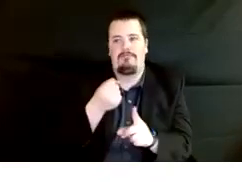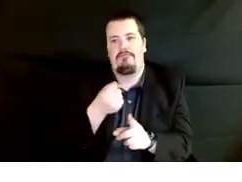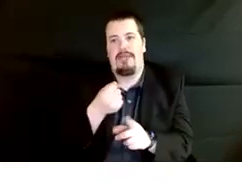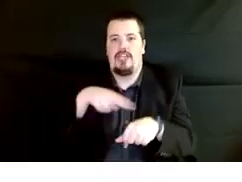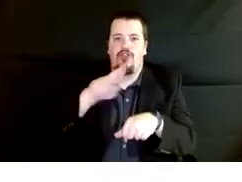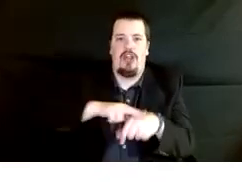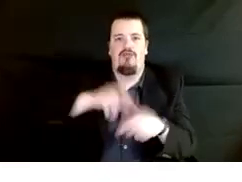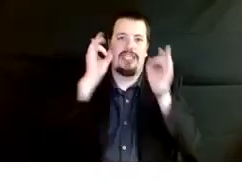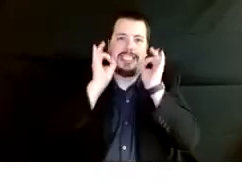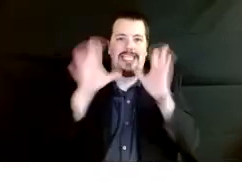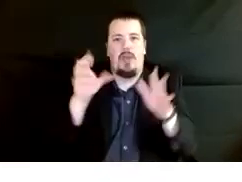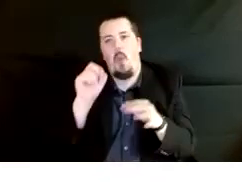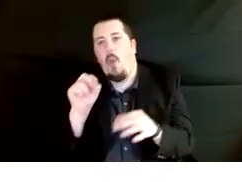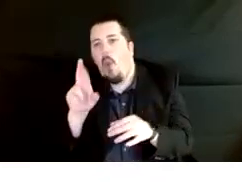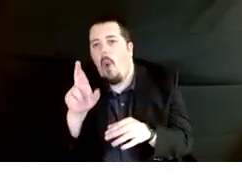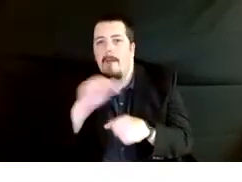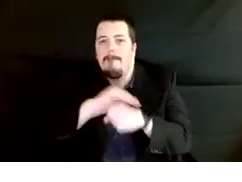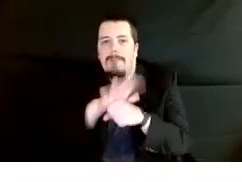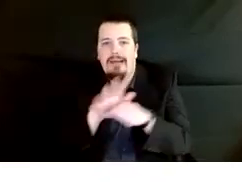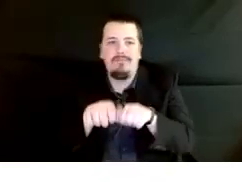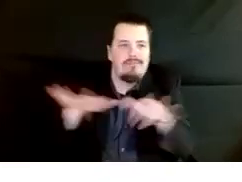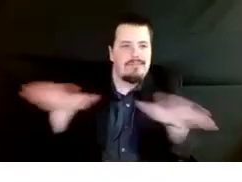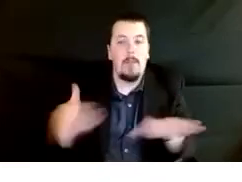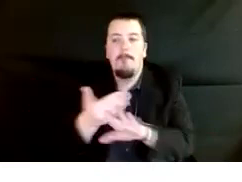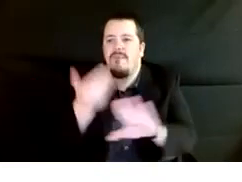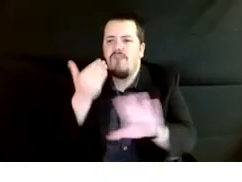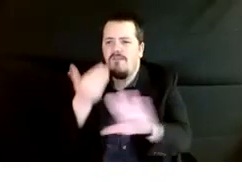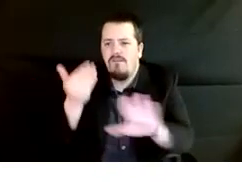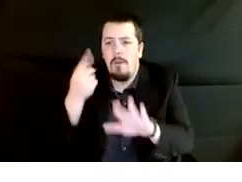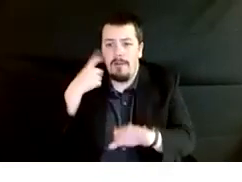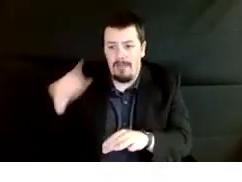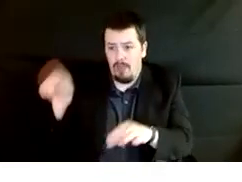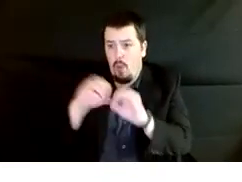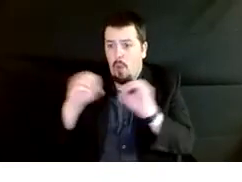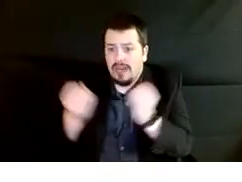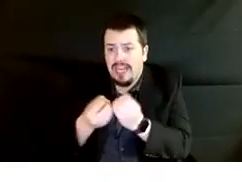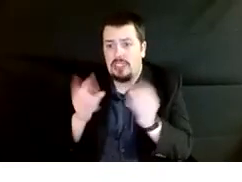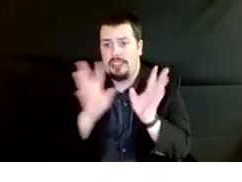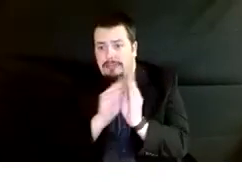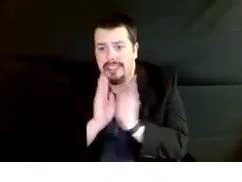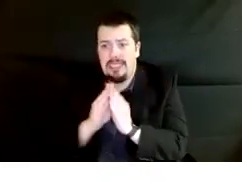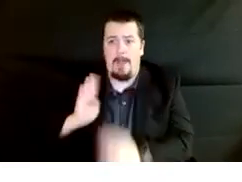or a pandemic um because those organizations, committees, those boards that you're already on